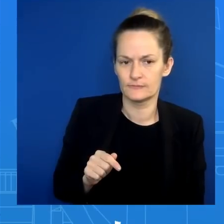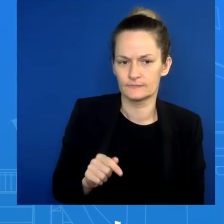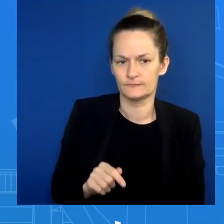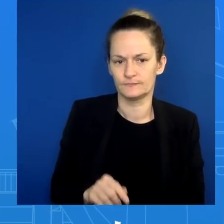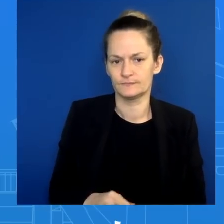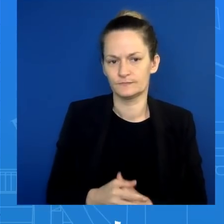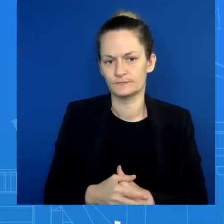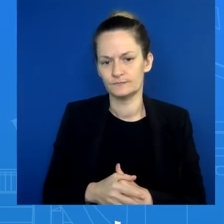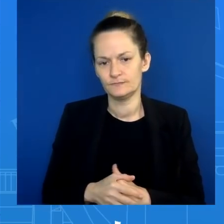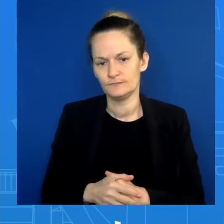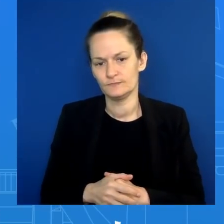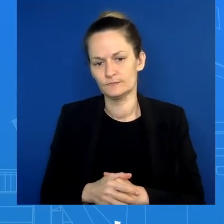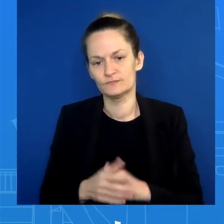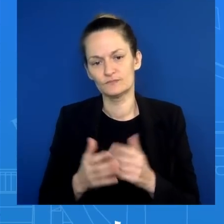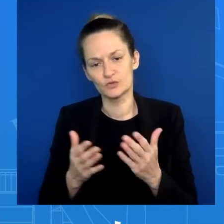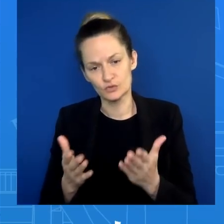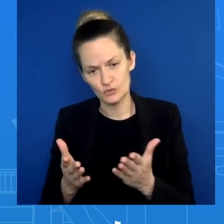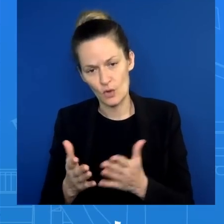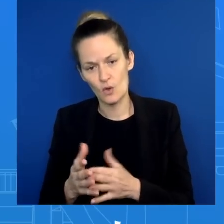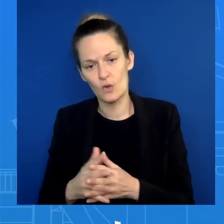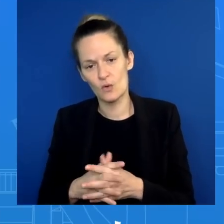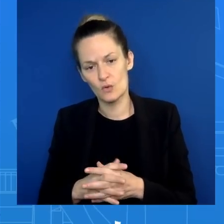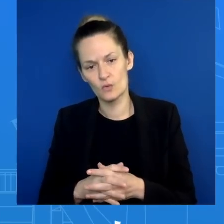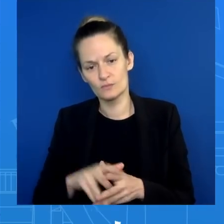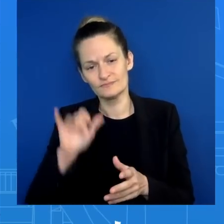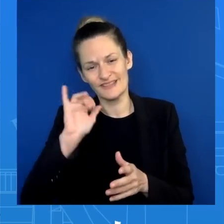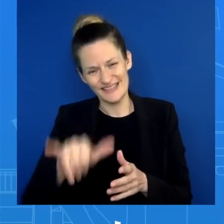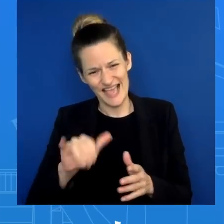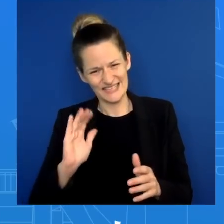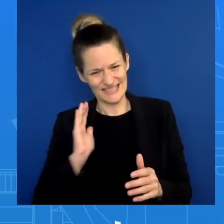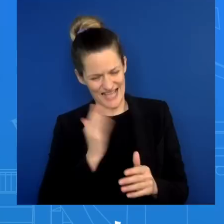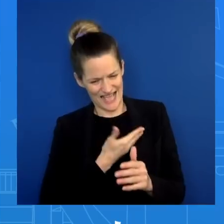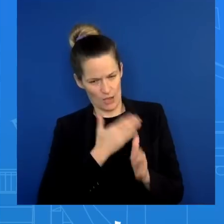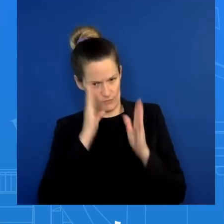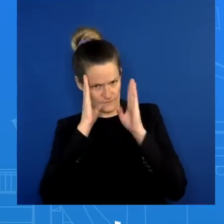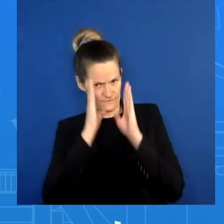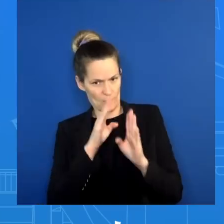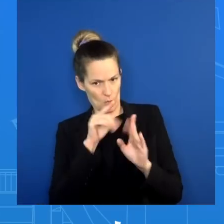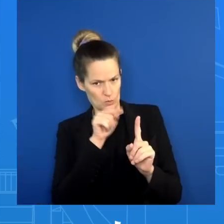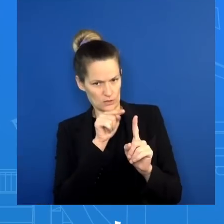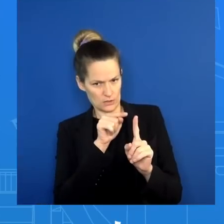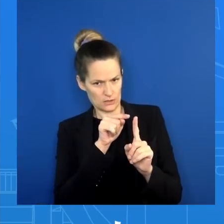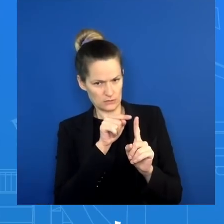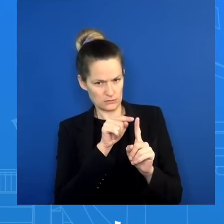And so we're just going to continue to have those conversations. The Press: And follow up on that. What did the administration say in its response